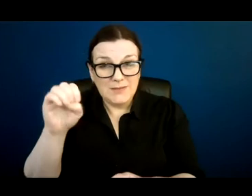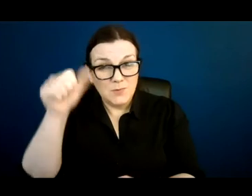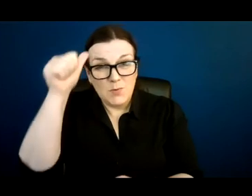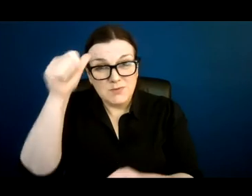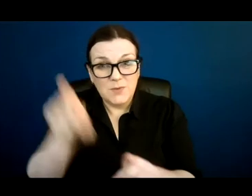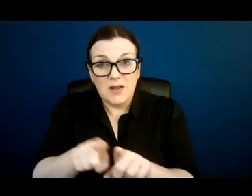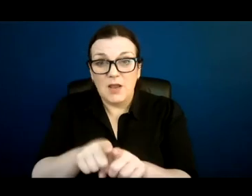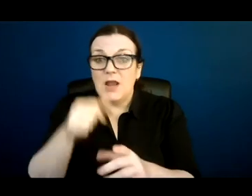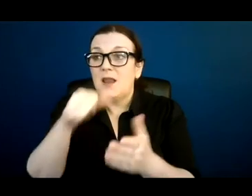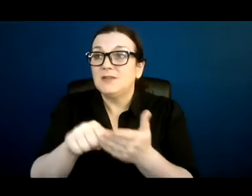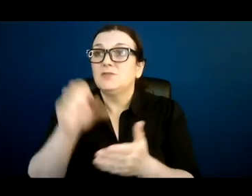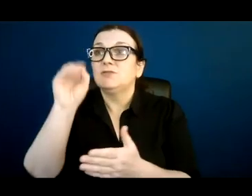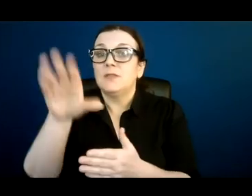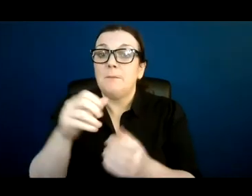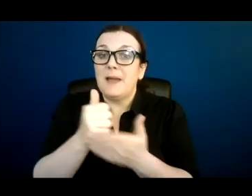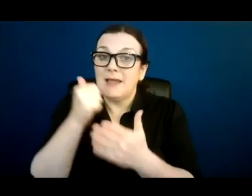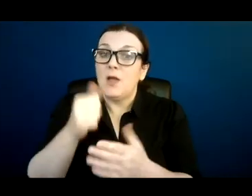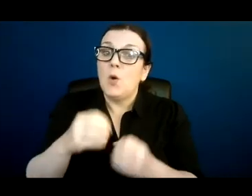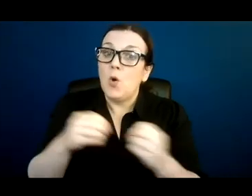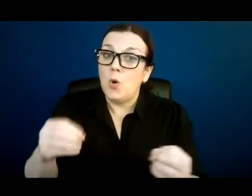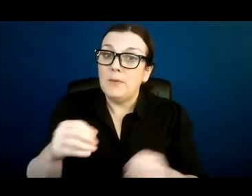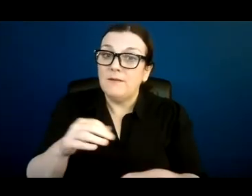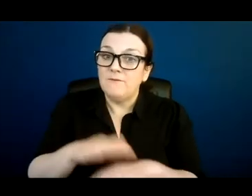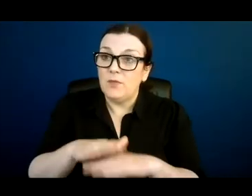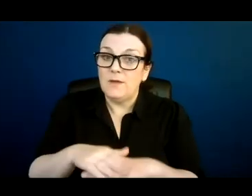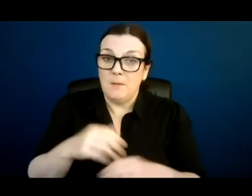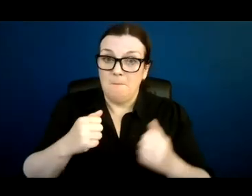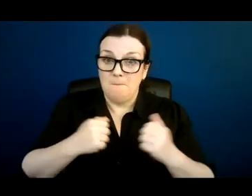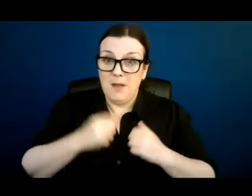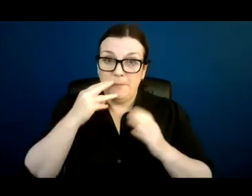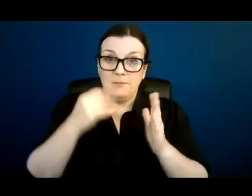and say please open a bank account for this ward, with my consent, the consent of the court, I am